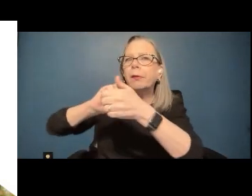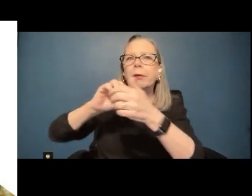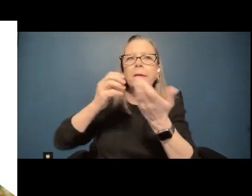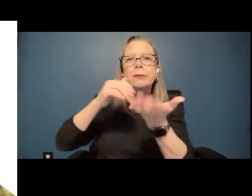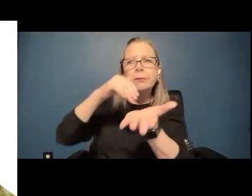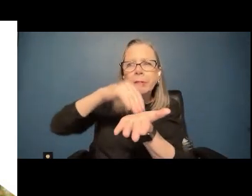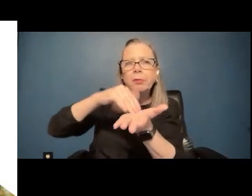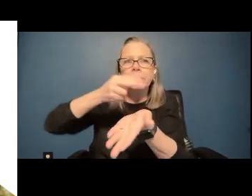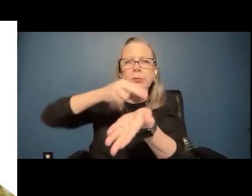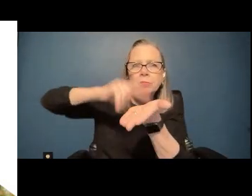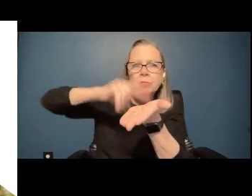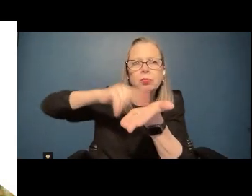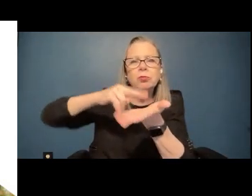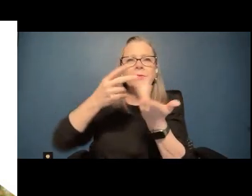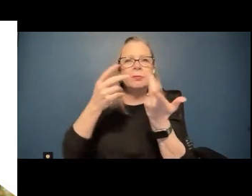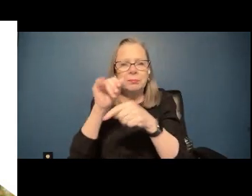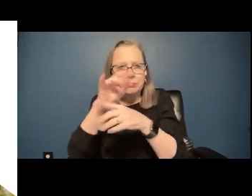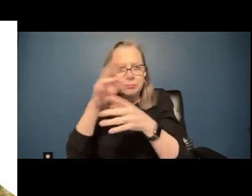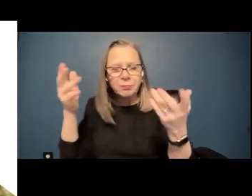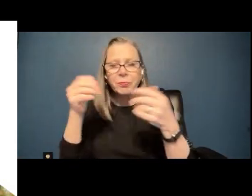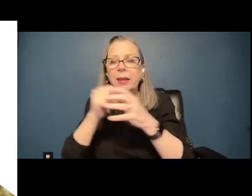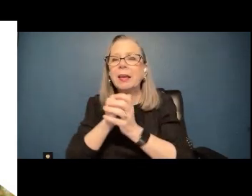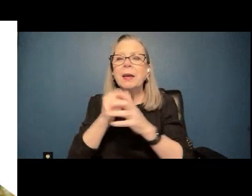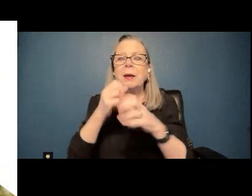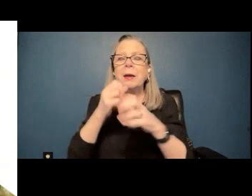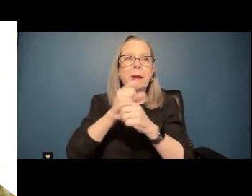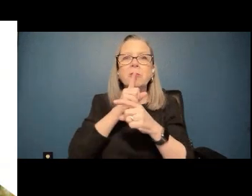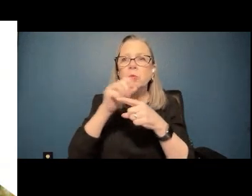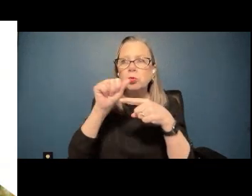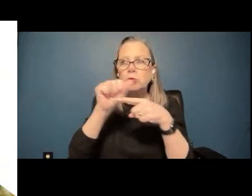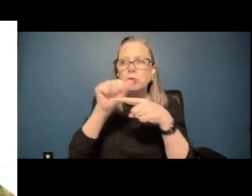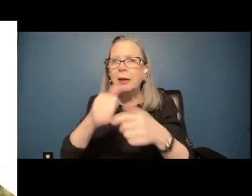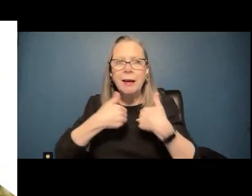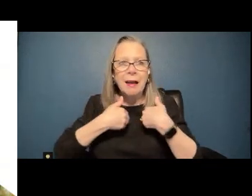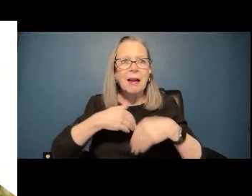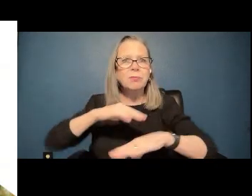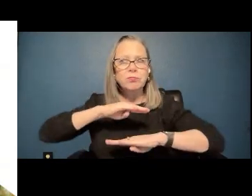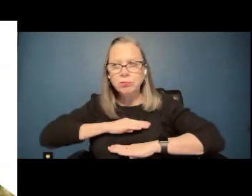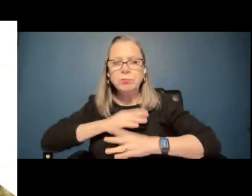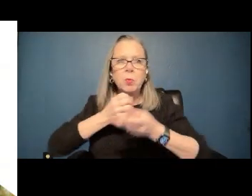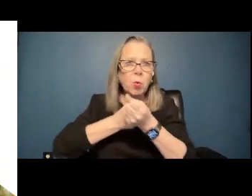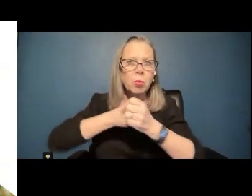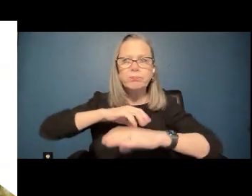million direct care workers have the training, fair wages and support they need to be successful in the field.